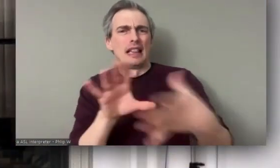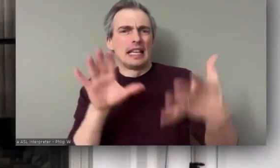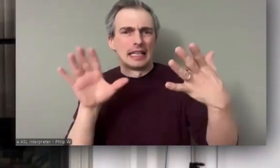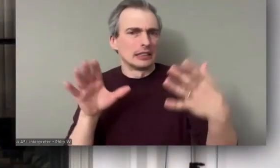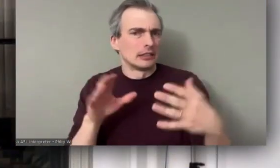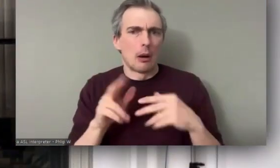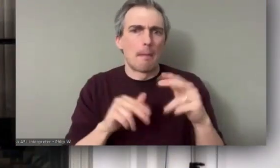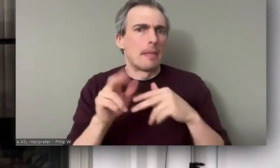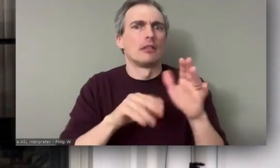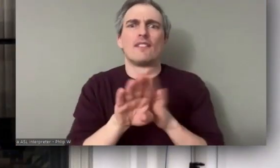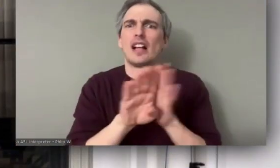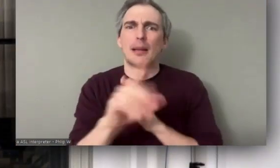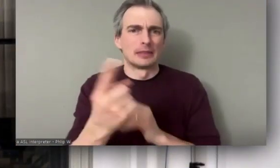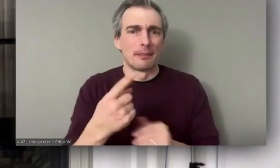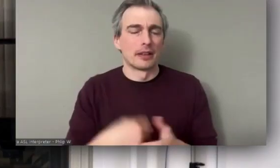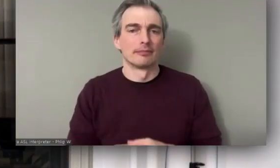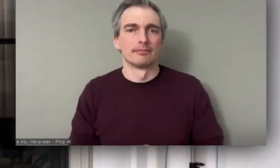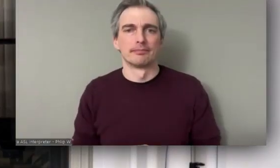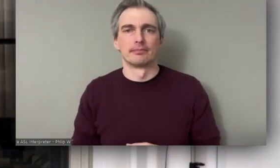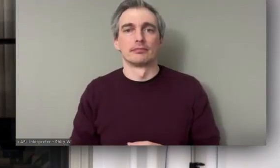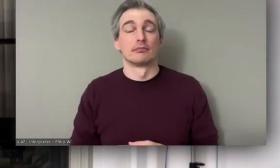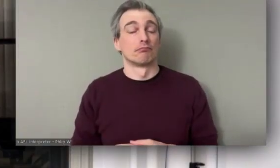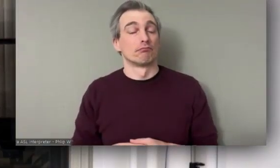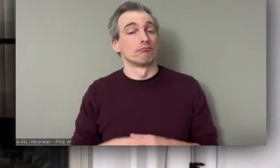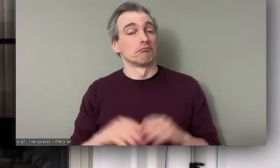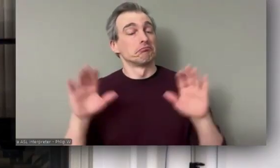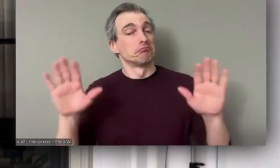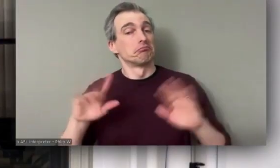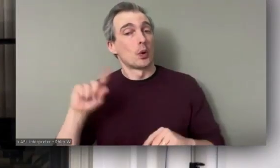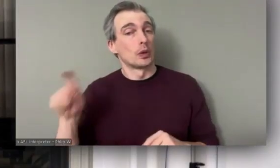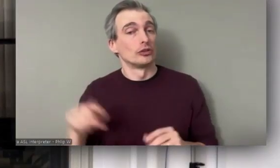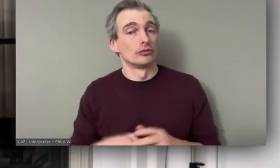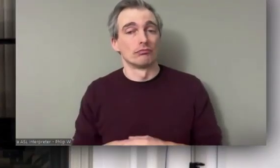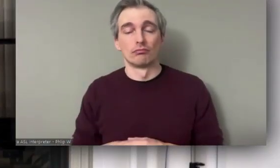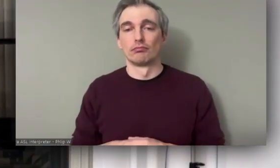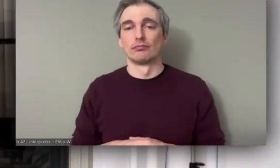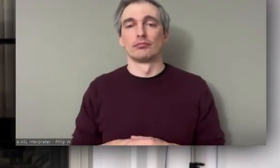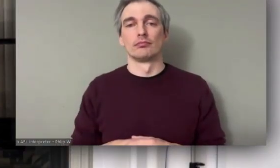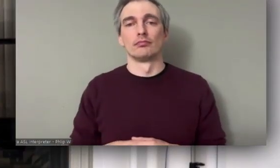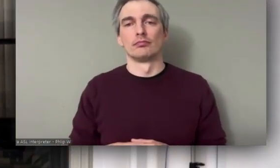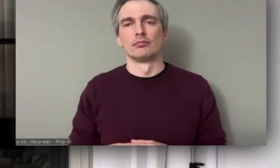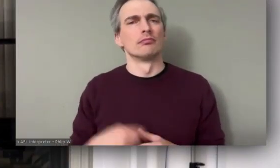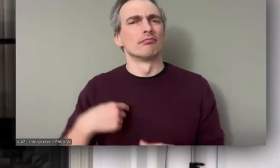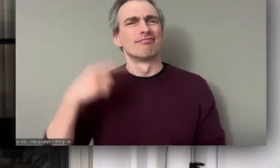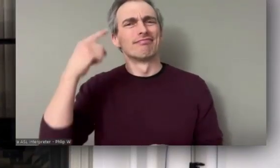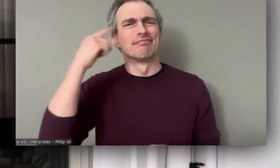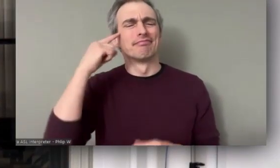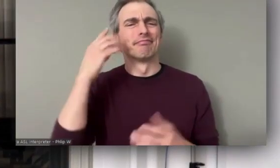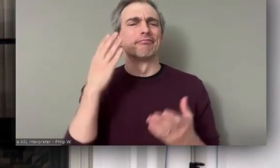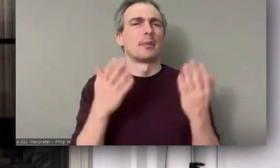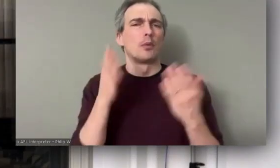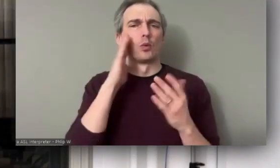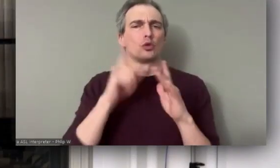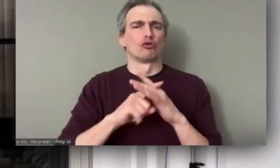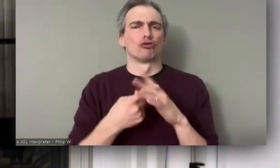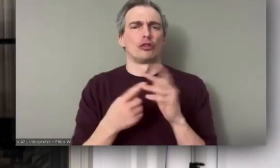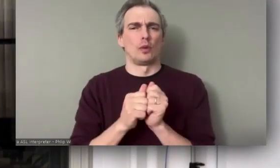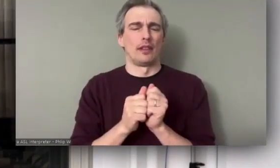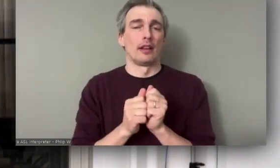That's a great question. I think probably starting with... Have people with disabilities of all types